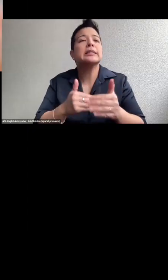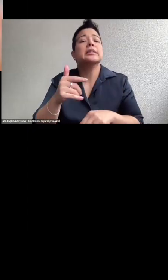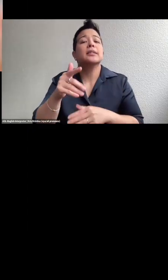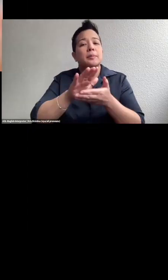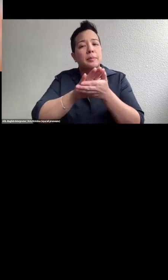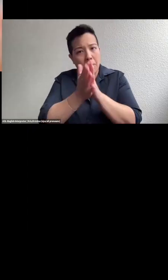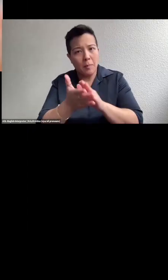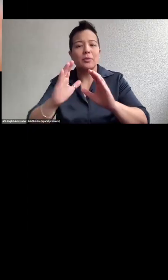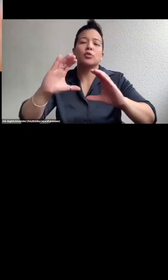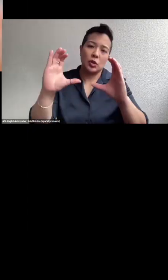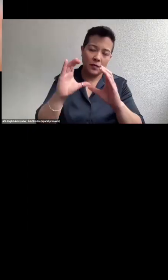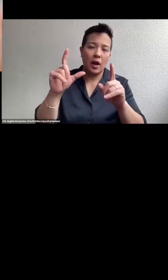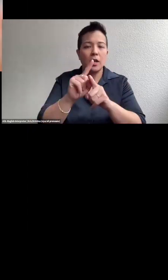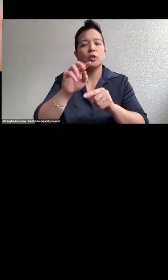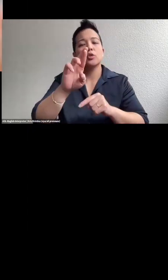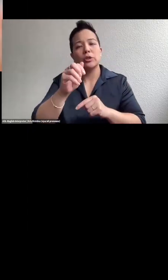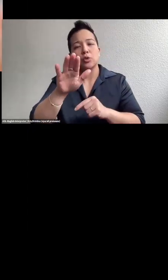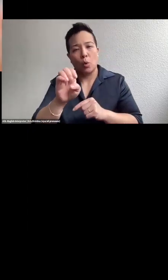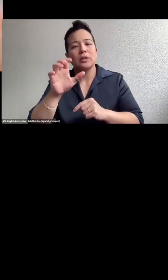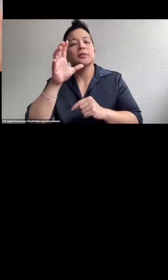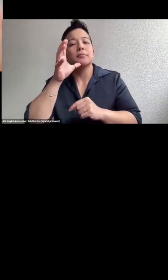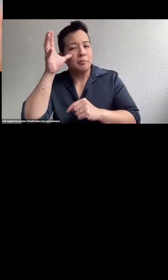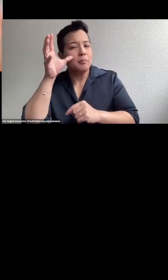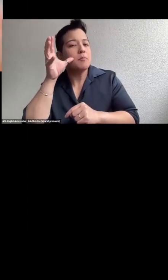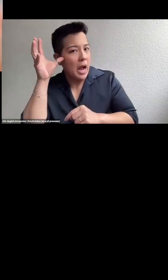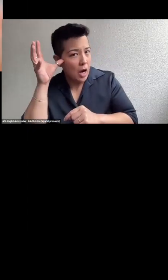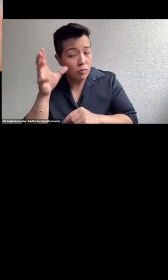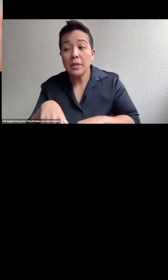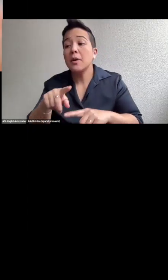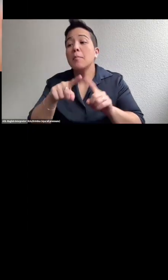certified as a resource parent, but then there was